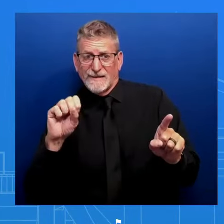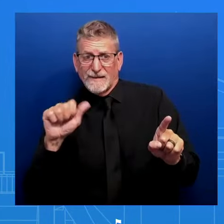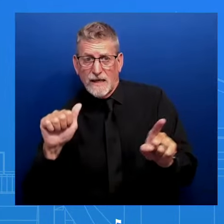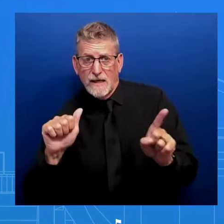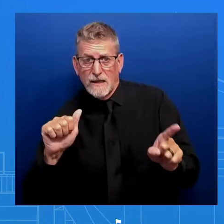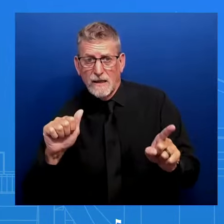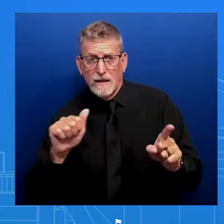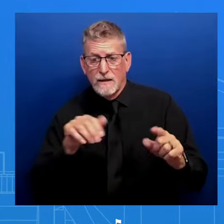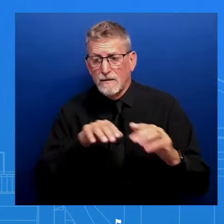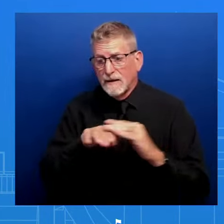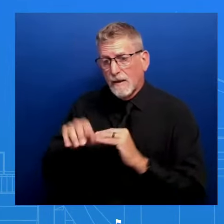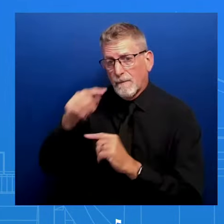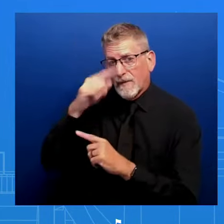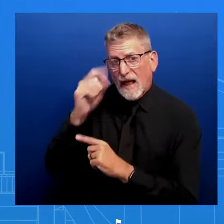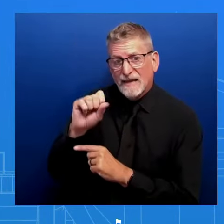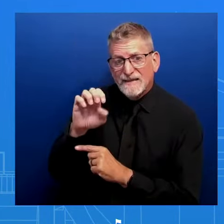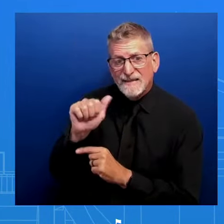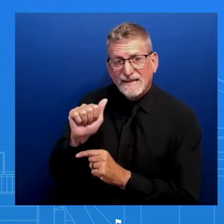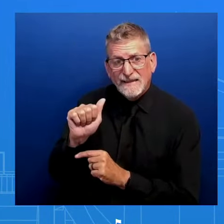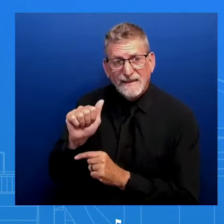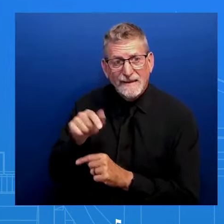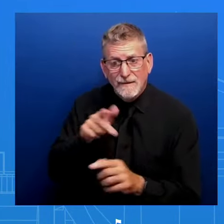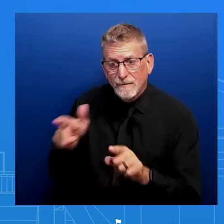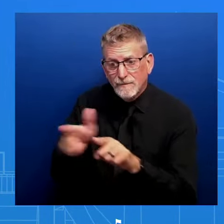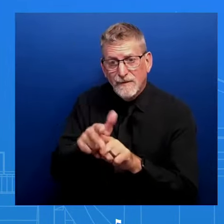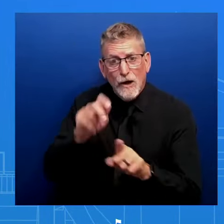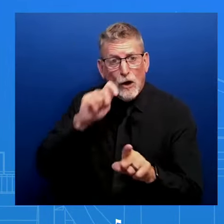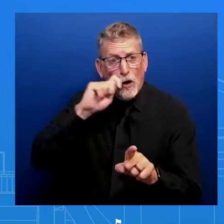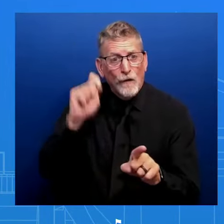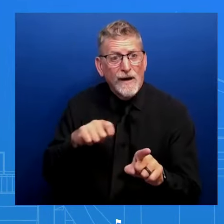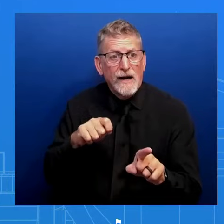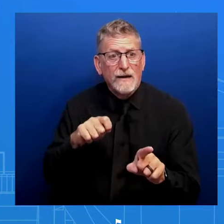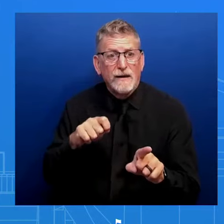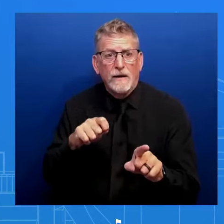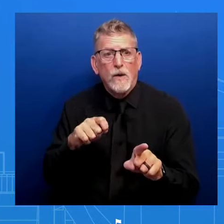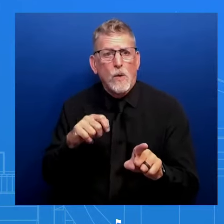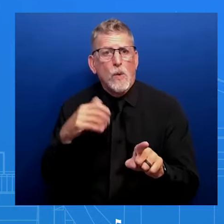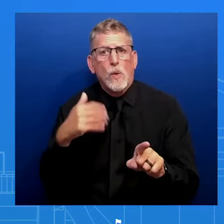developing countries across the so-called Global South. And, of course, that includes the African continent.